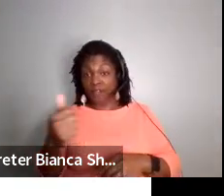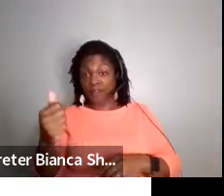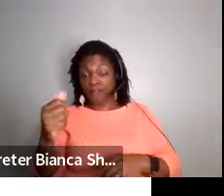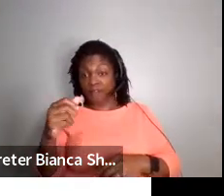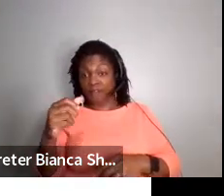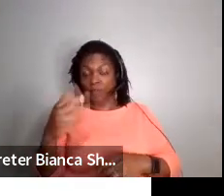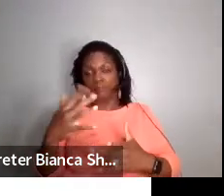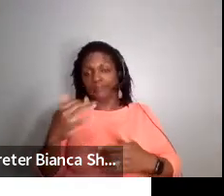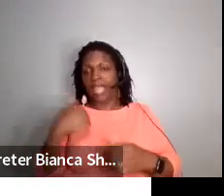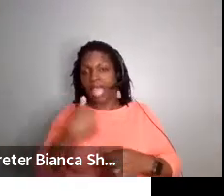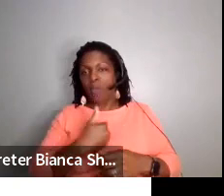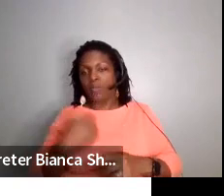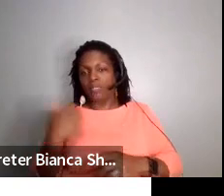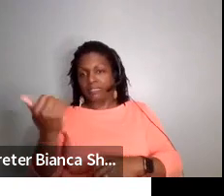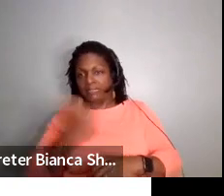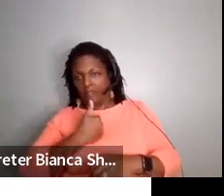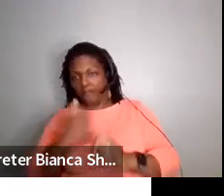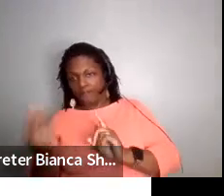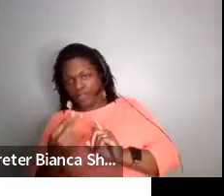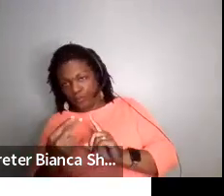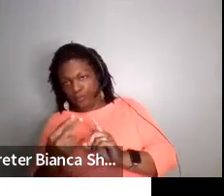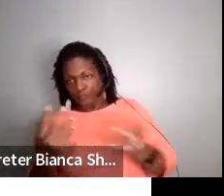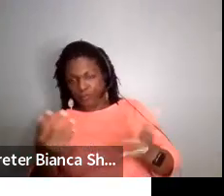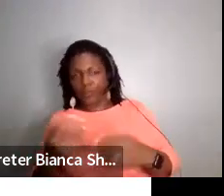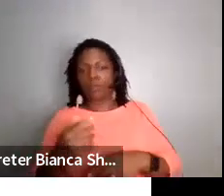We are self-perception, our self-assessment.